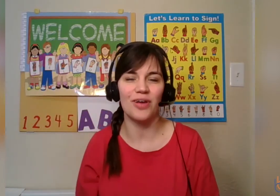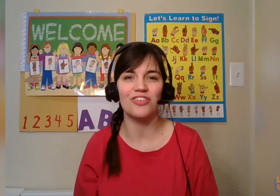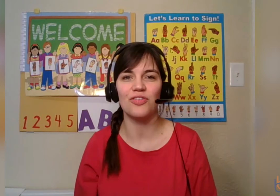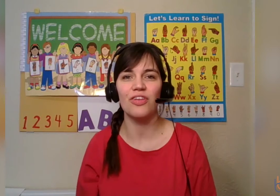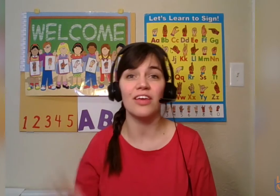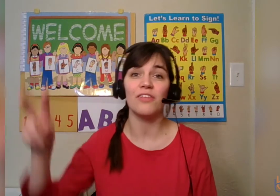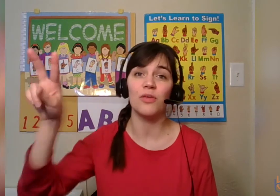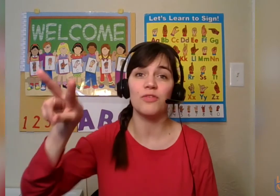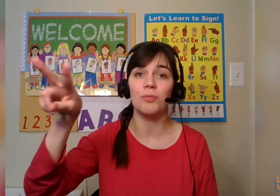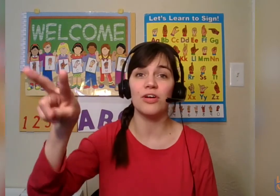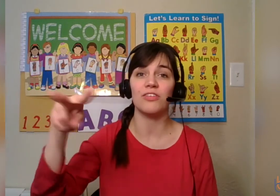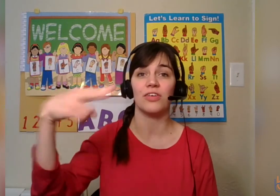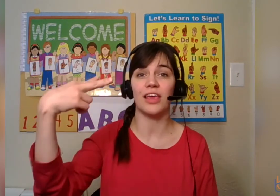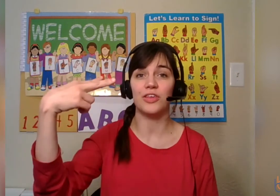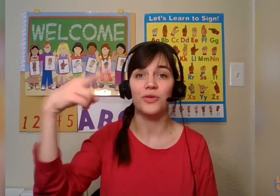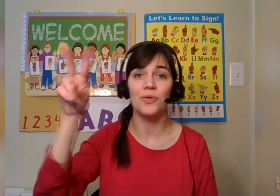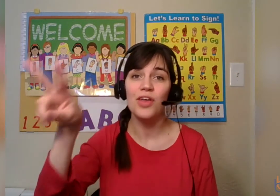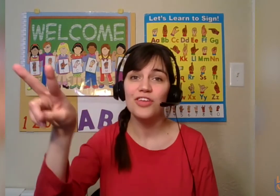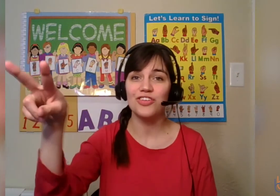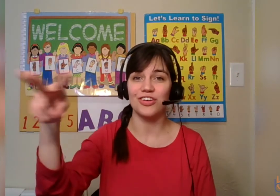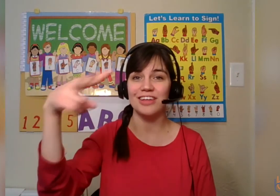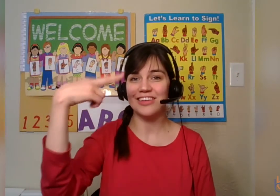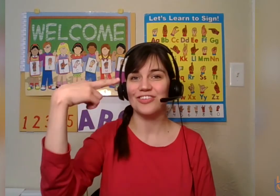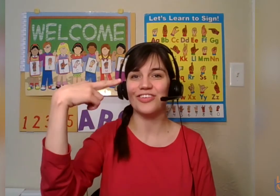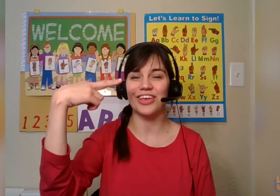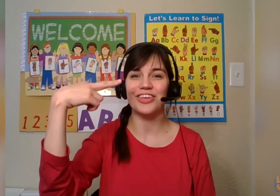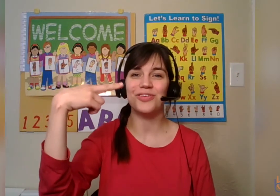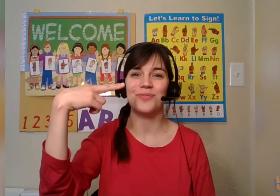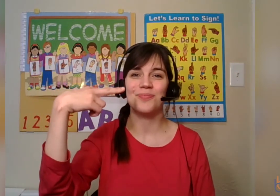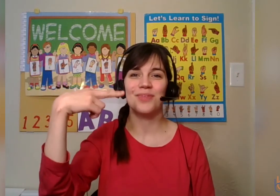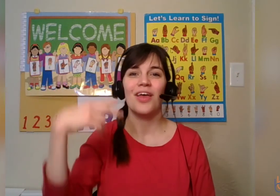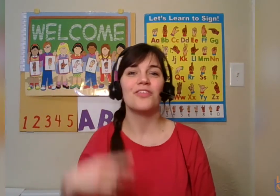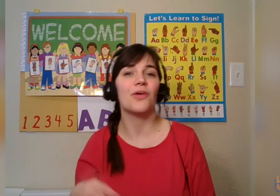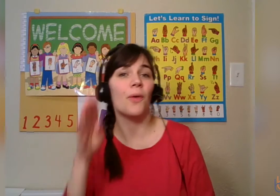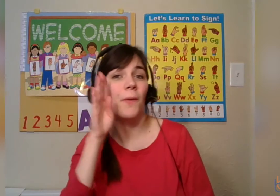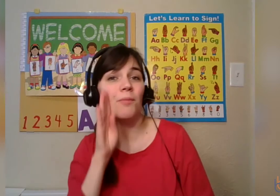you're looking. So if the bird is looking at you, turn it to look at you. So, "Brown